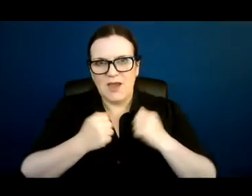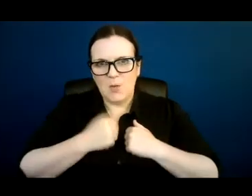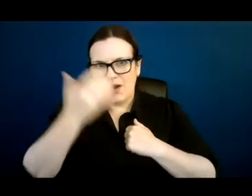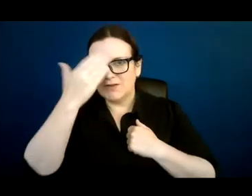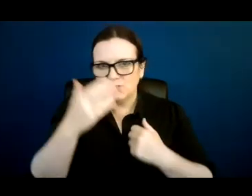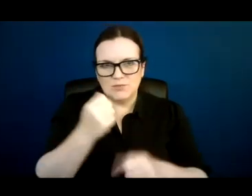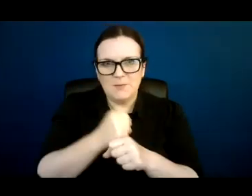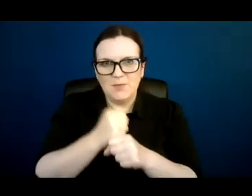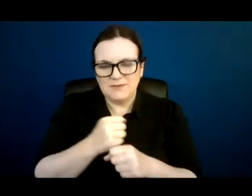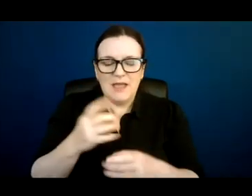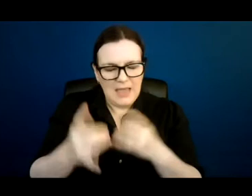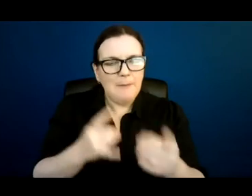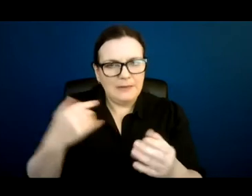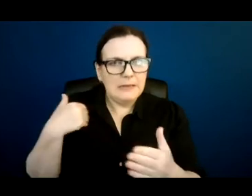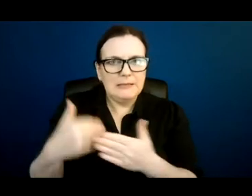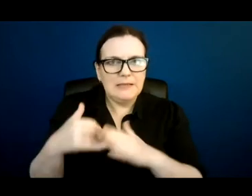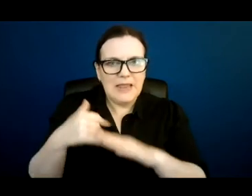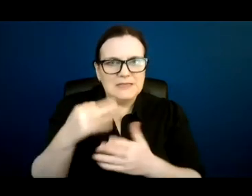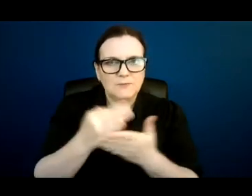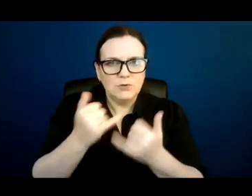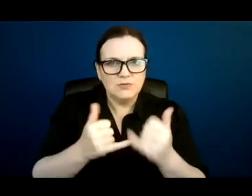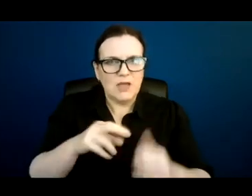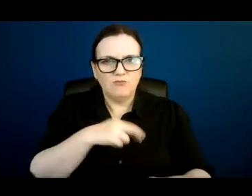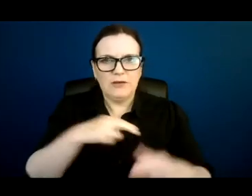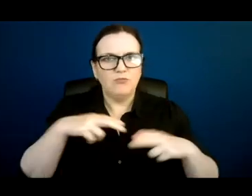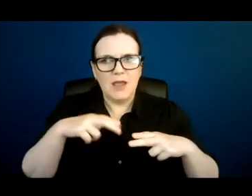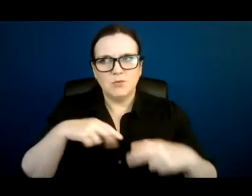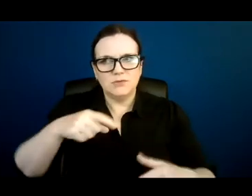happening for the last few years and I am really proud of that fact that we have taken on as much